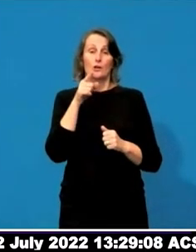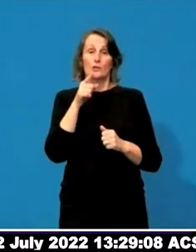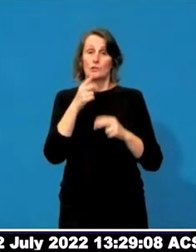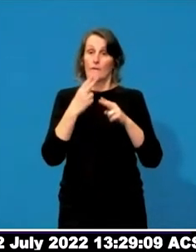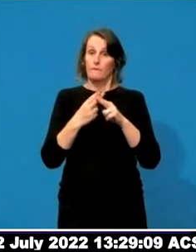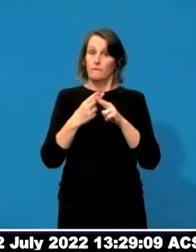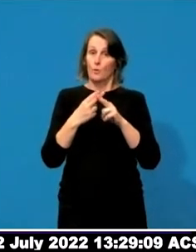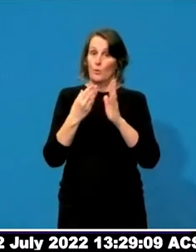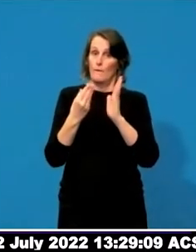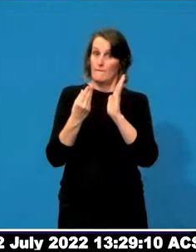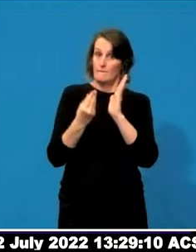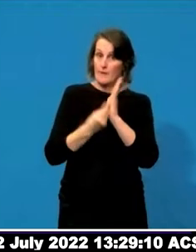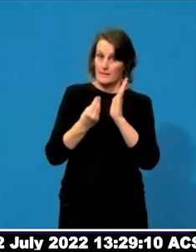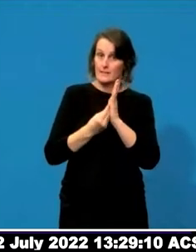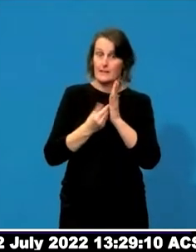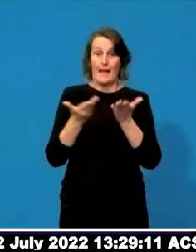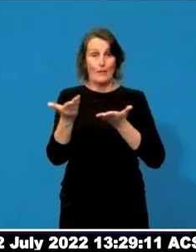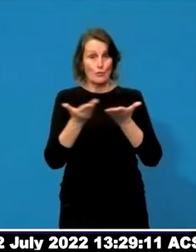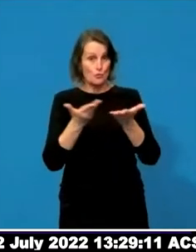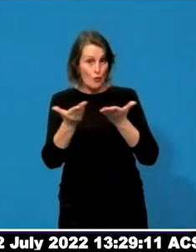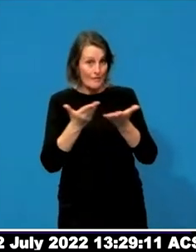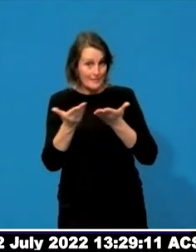provide to people with disability? MS McRAE: Yep.